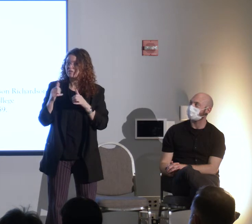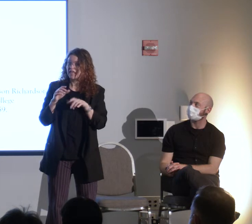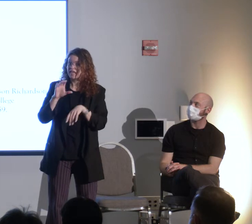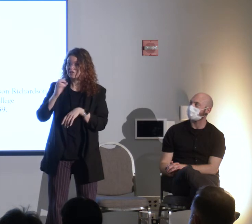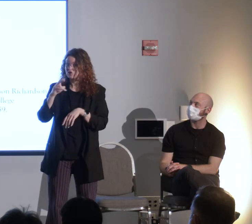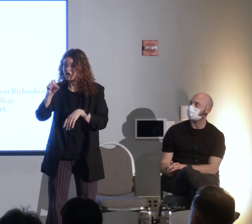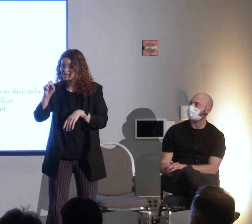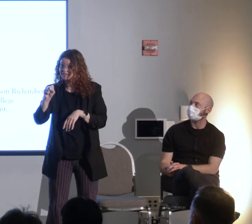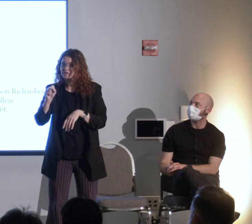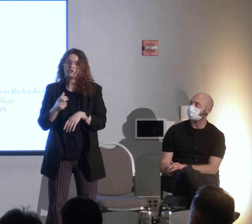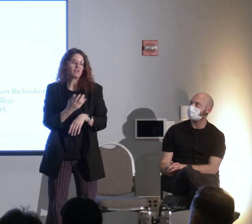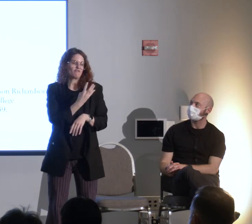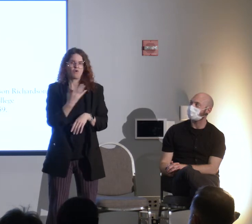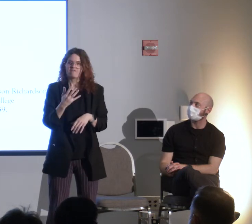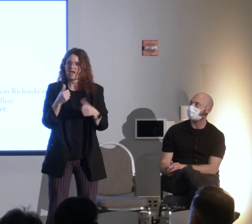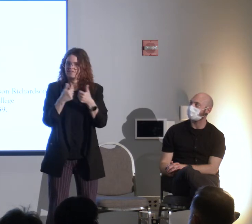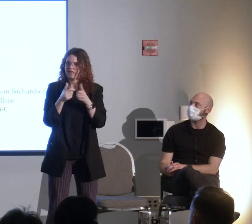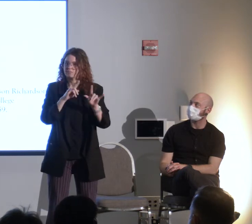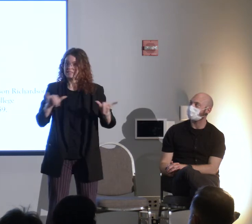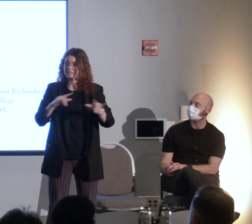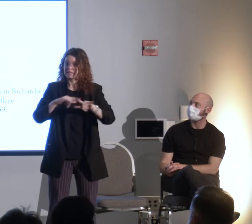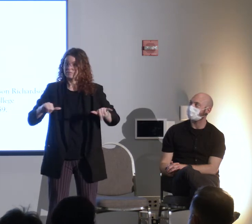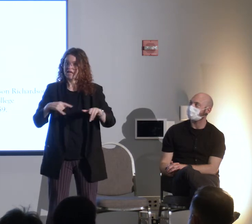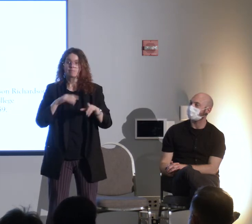time without a chess board in front of him, he could keep them all separate in his head.